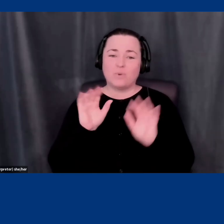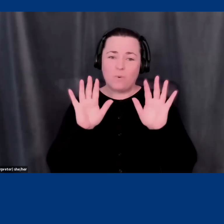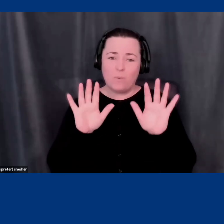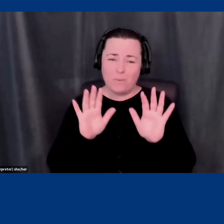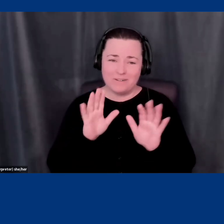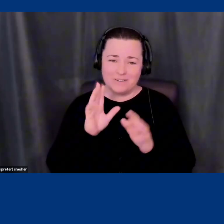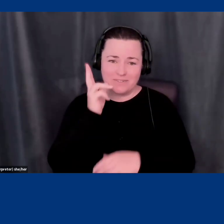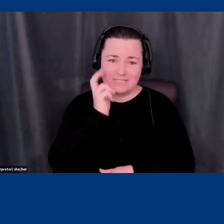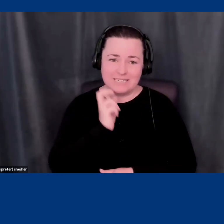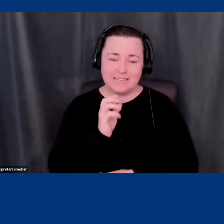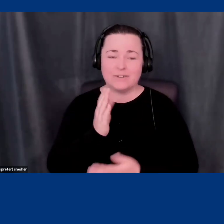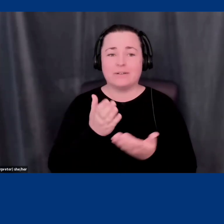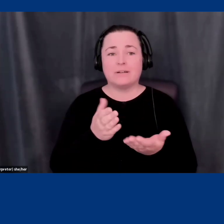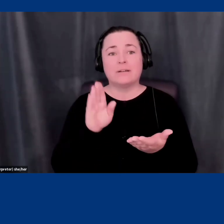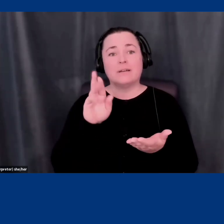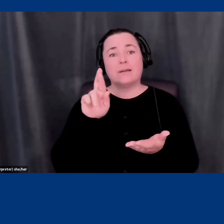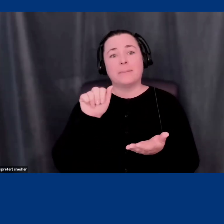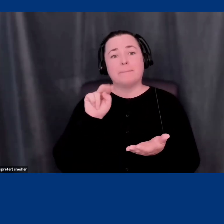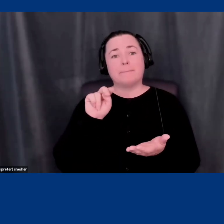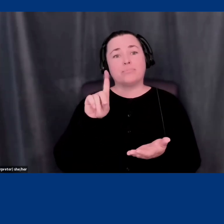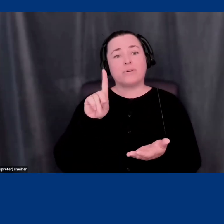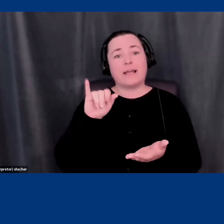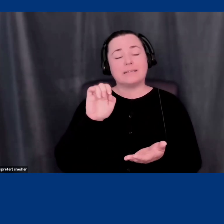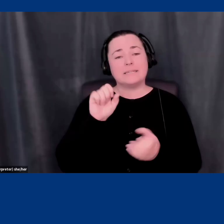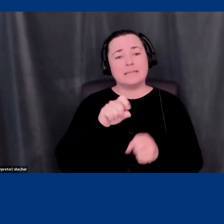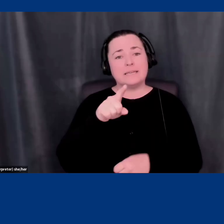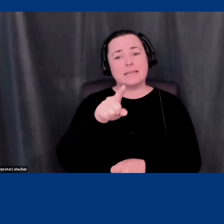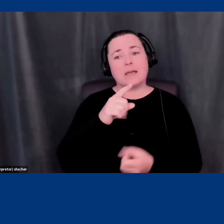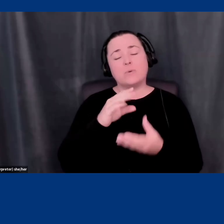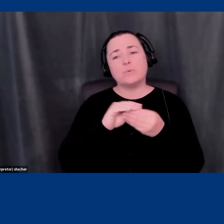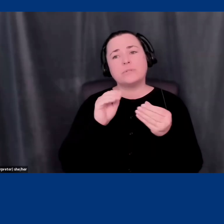a little bit about the ways you think about accommodations